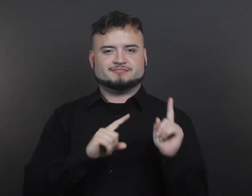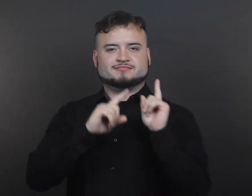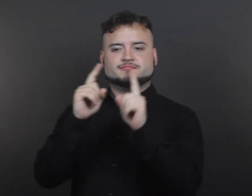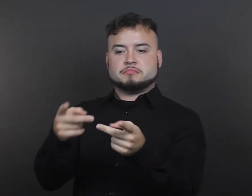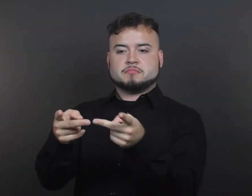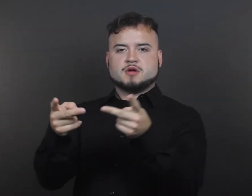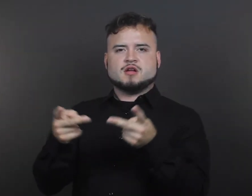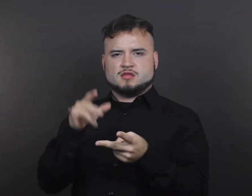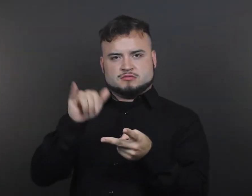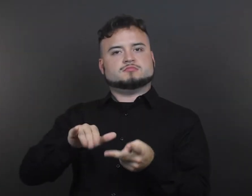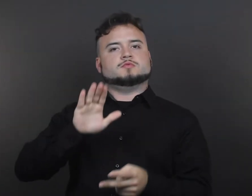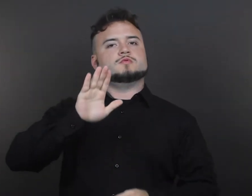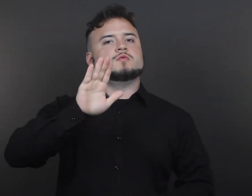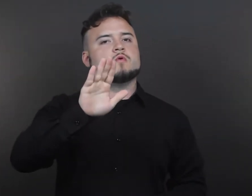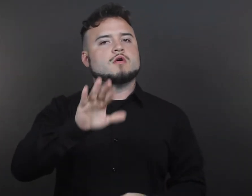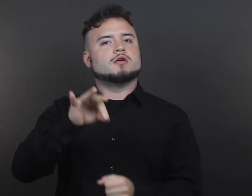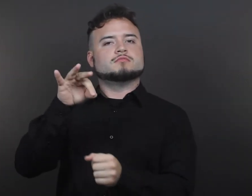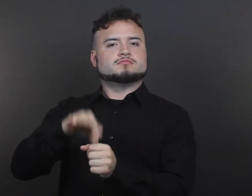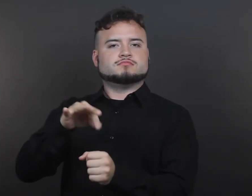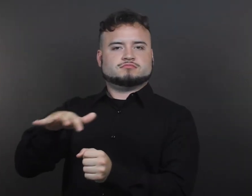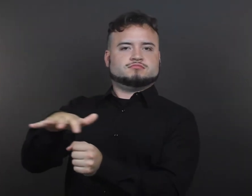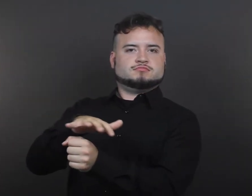Go to your polling place.